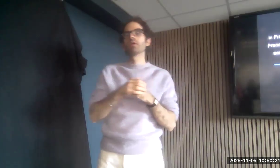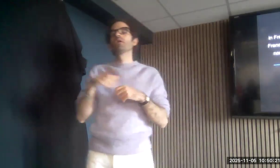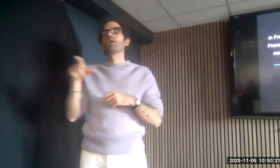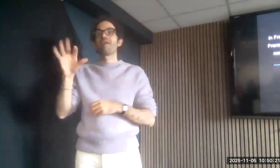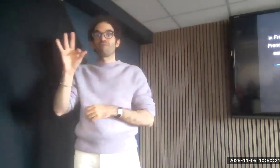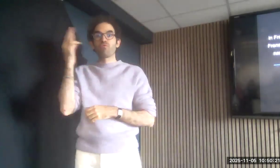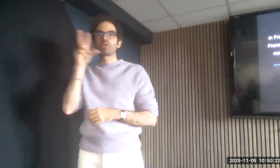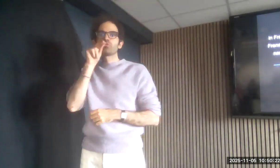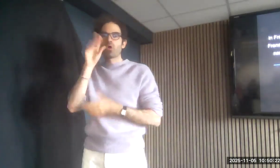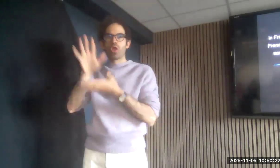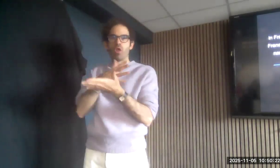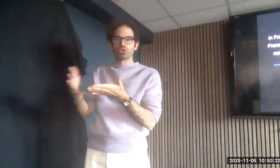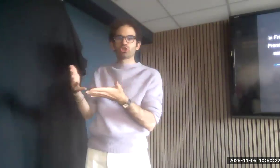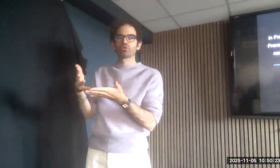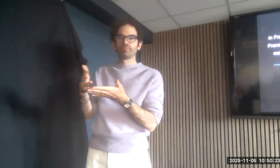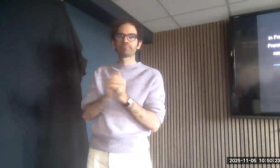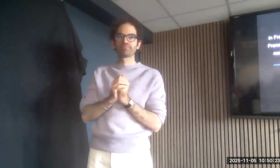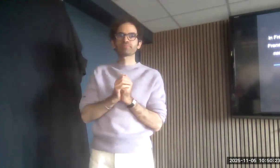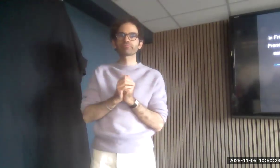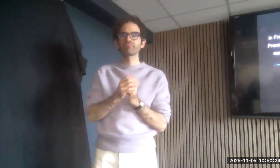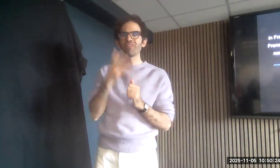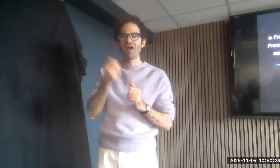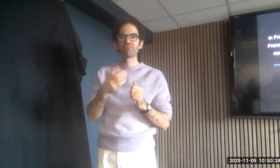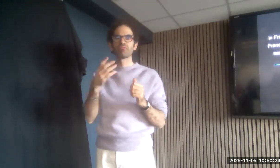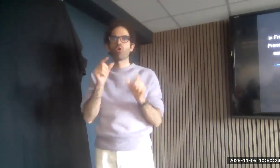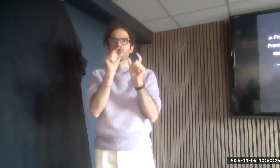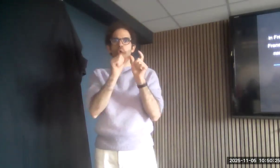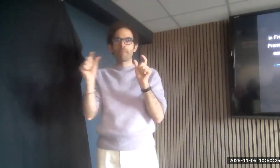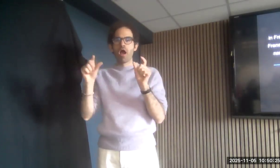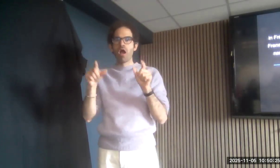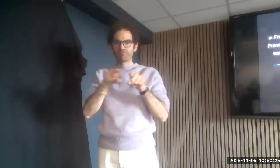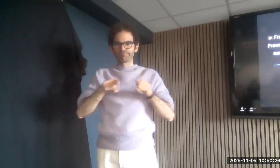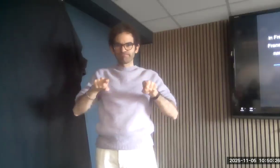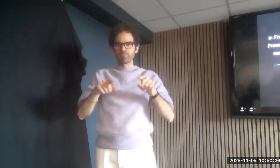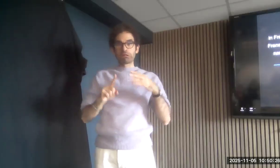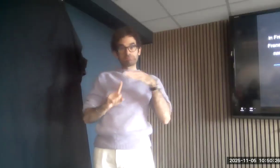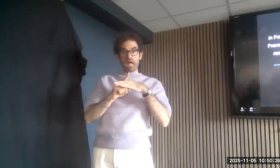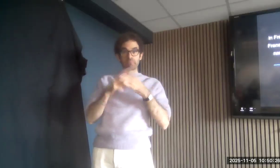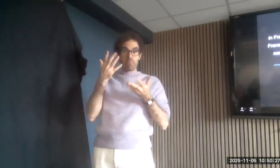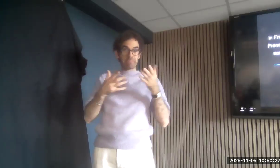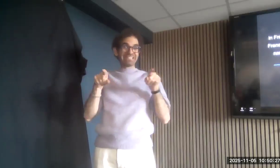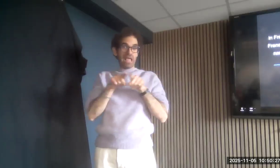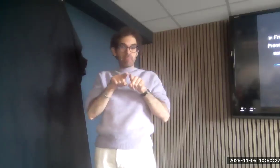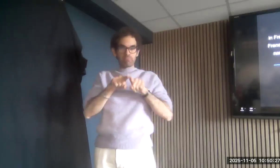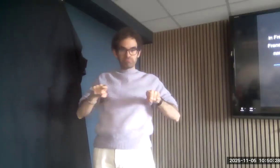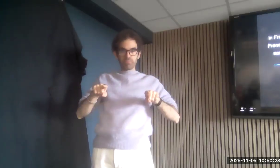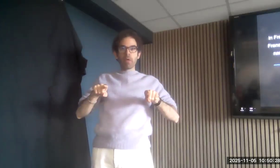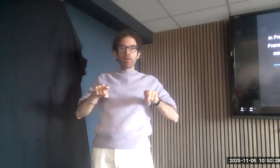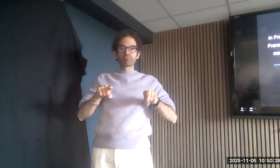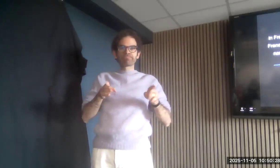Which is French Sign Language, and French, the spoken language.